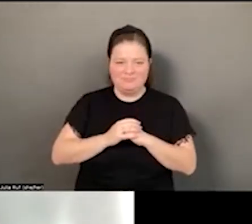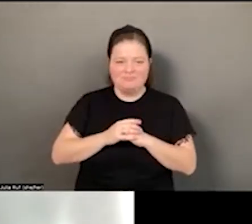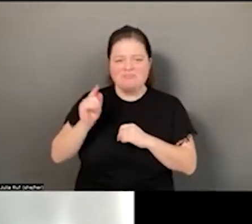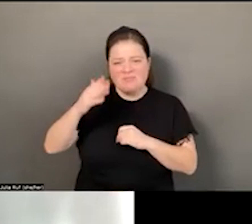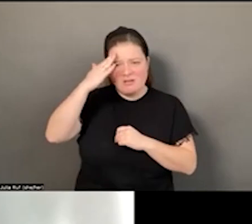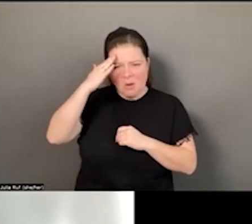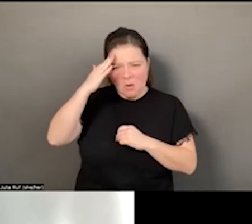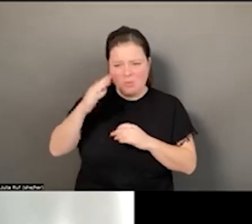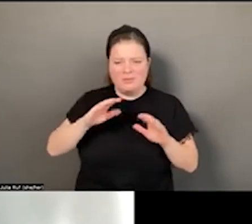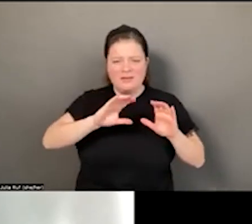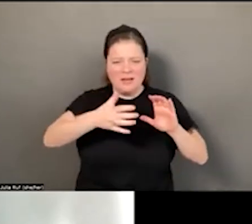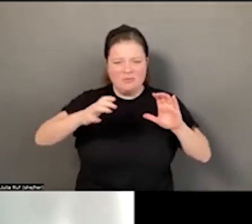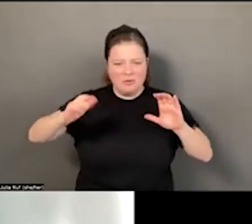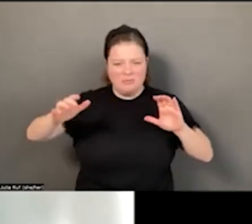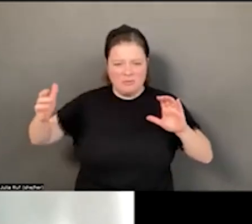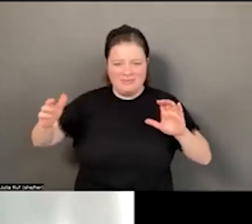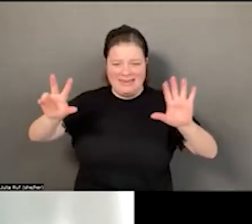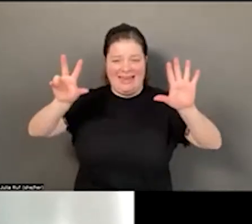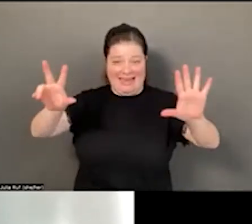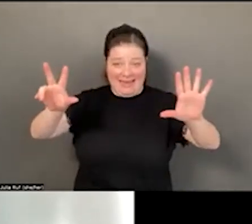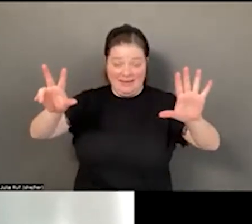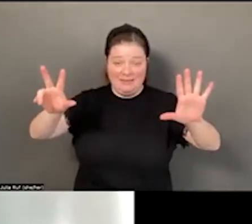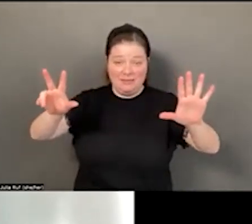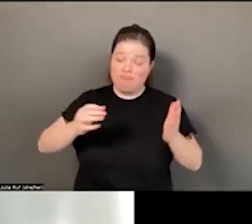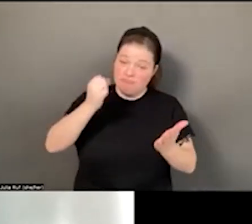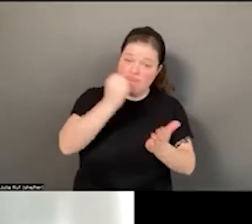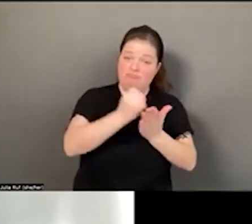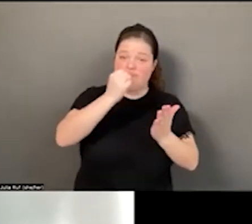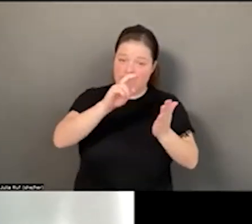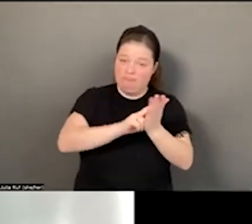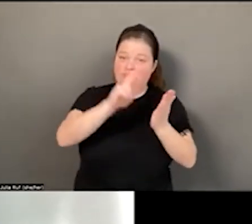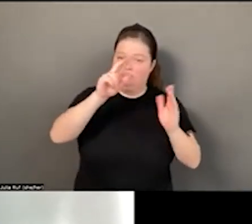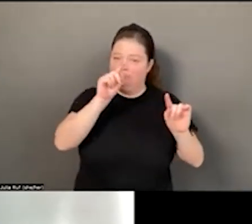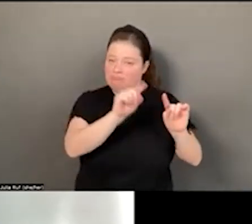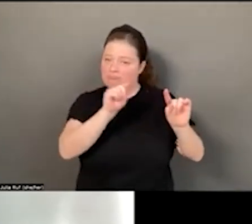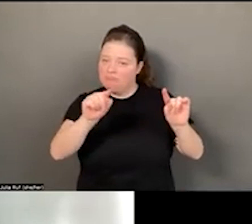will become at least a reality as a proposal, as a legislative proposal.